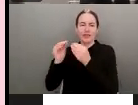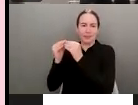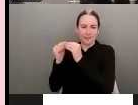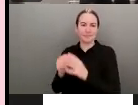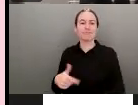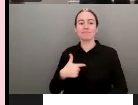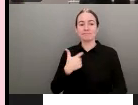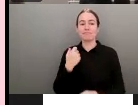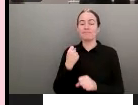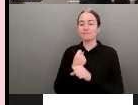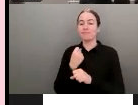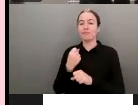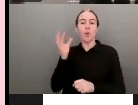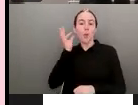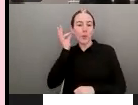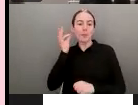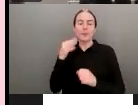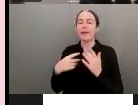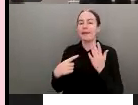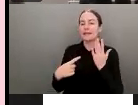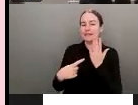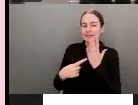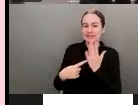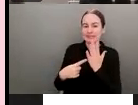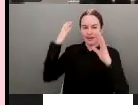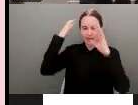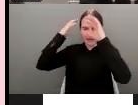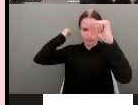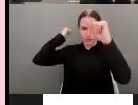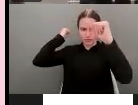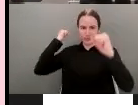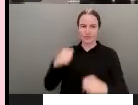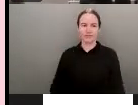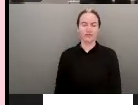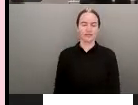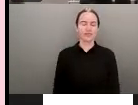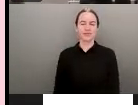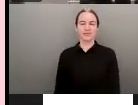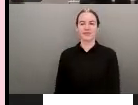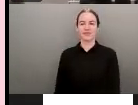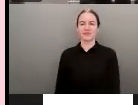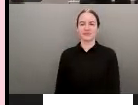ambassador, passionate